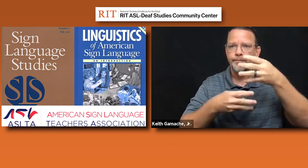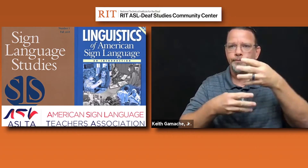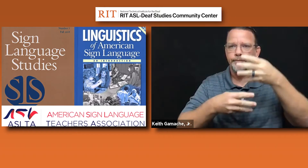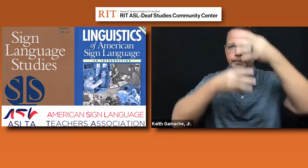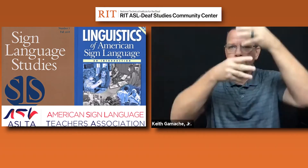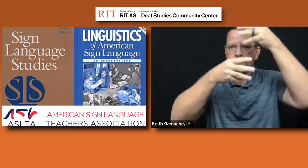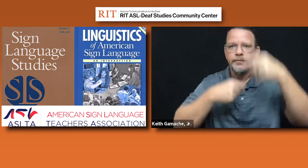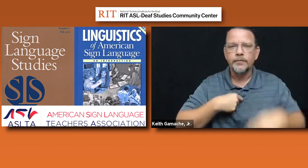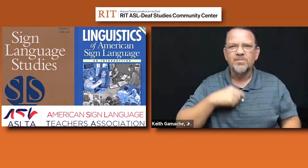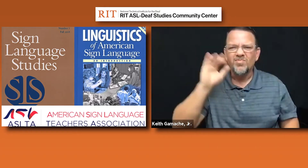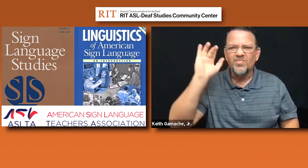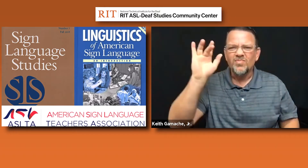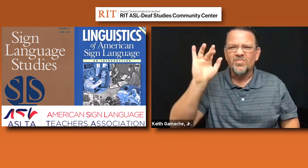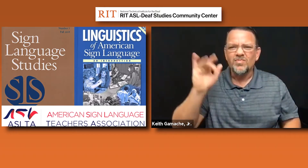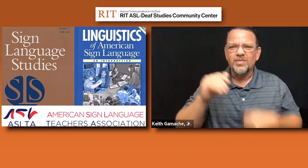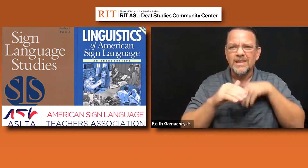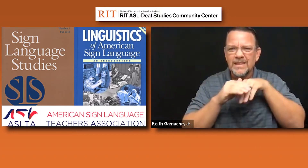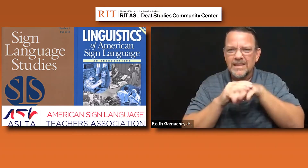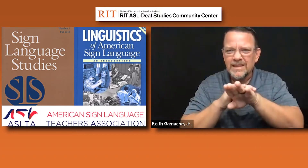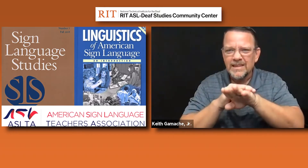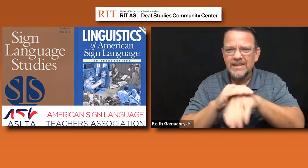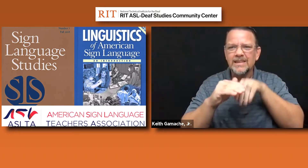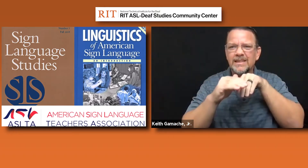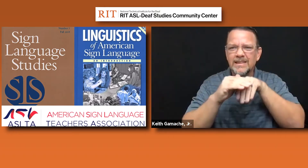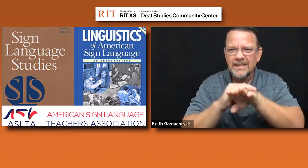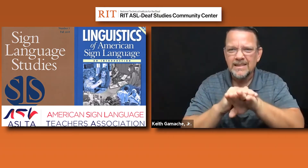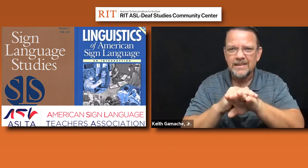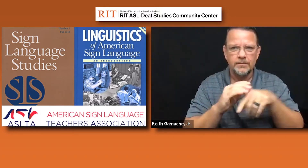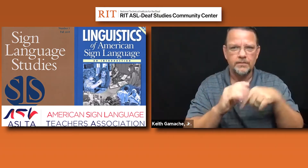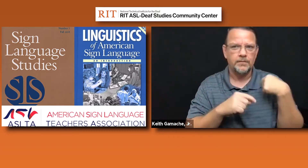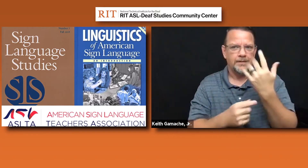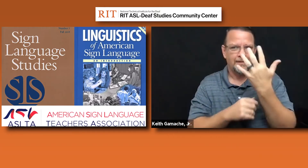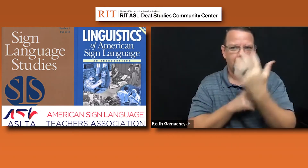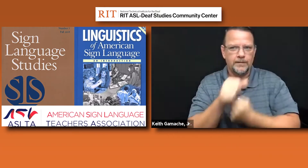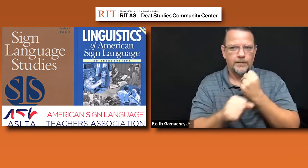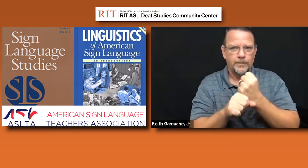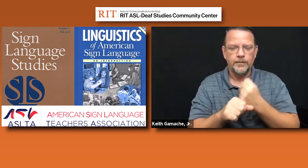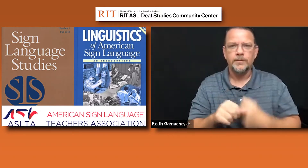I could only find--over the last 5 years, mind you--